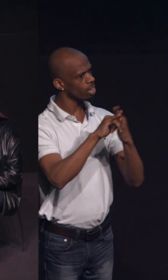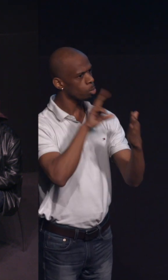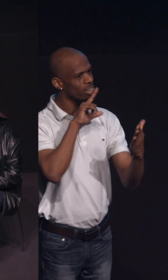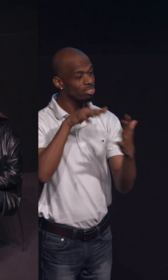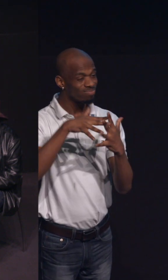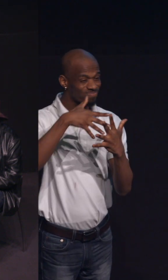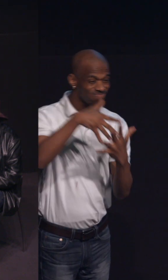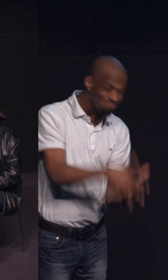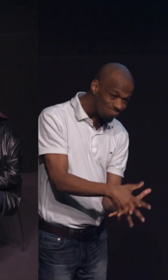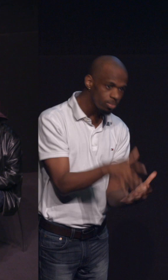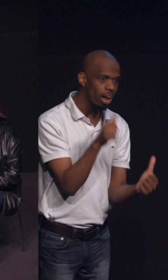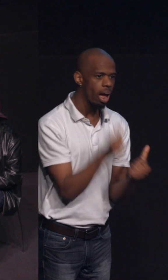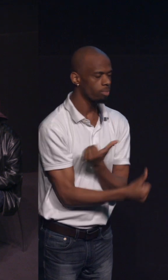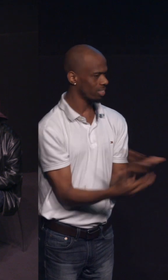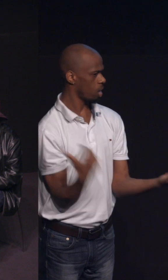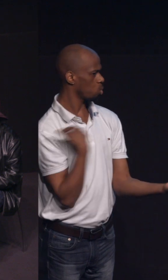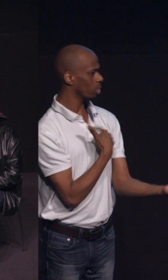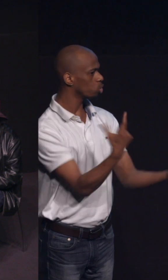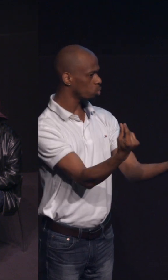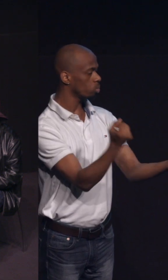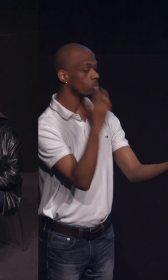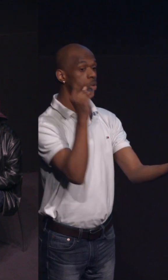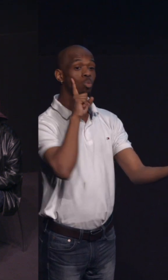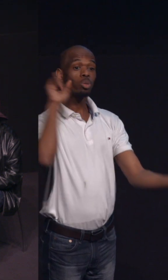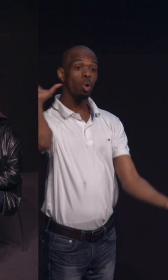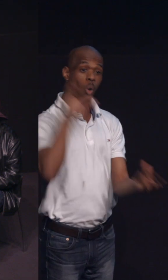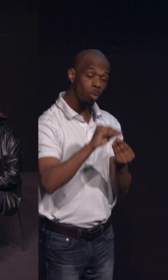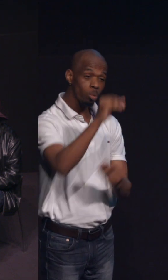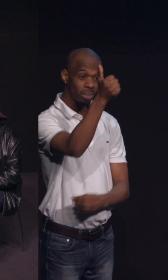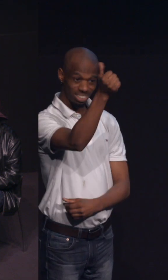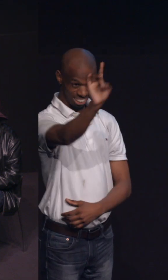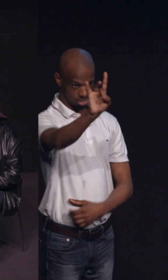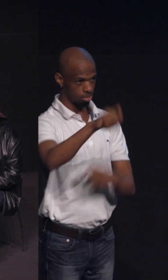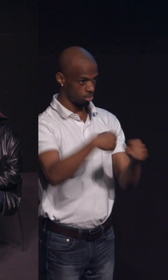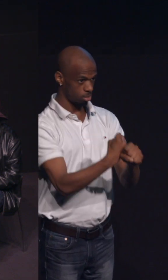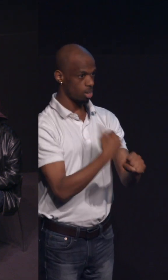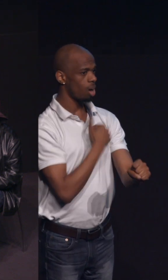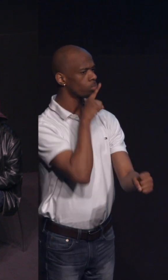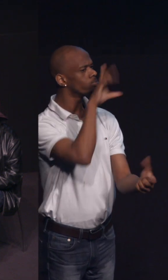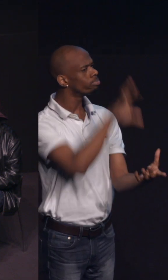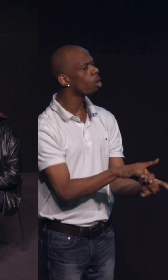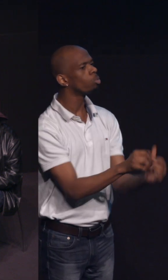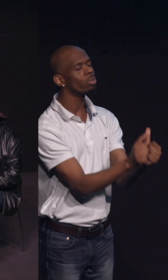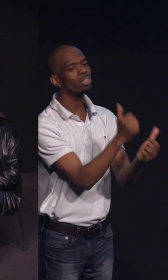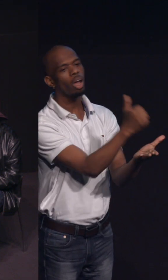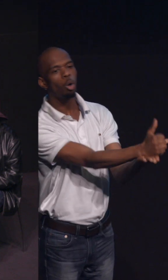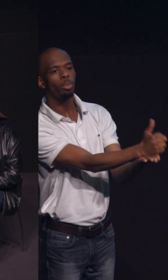And so for 18 years I was a part of helping to grow Spiral